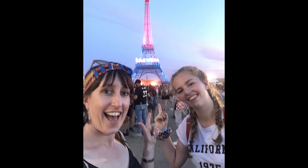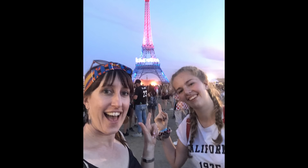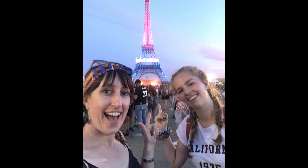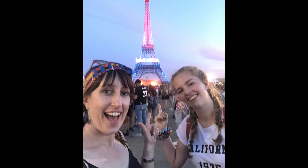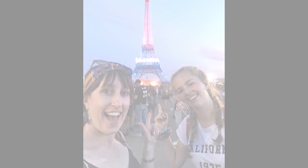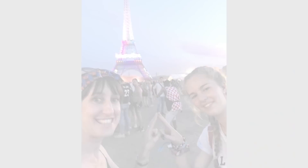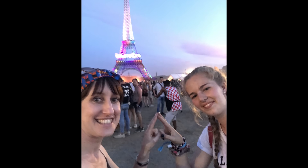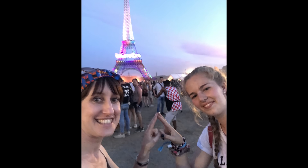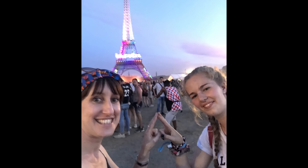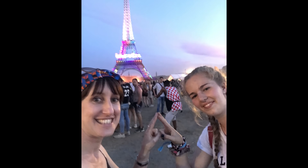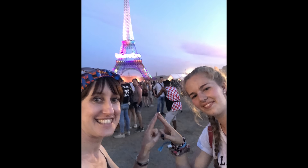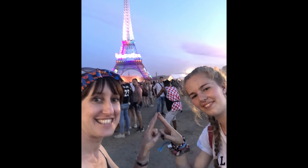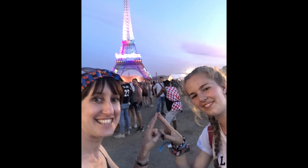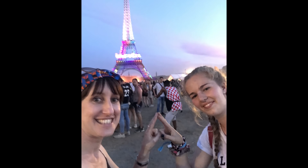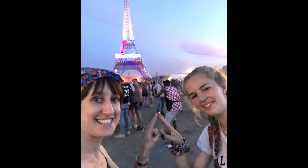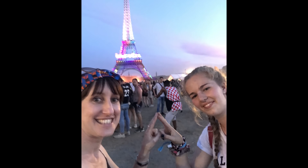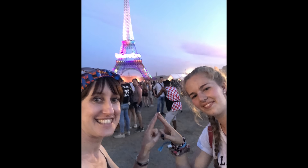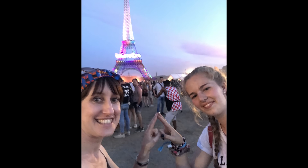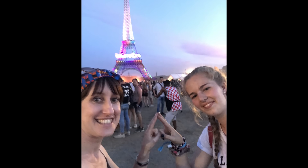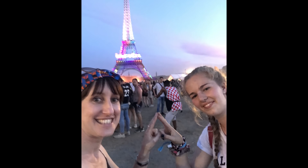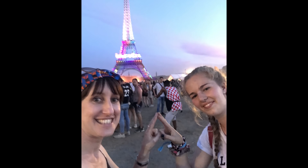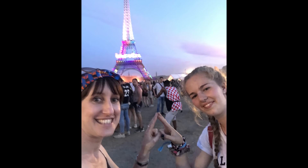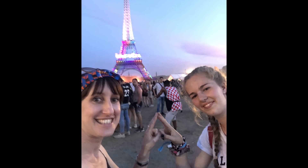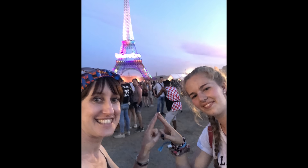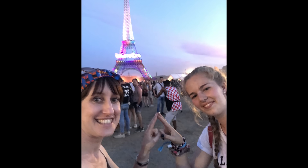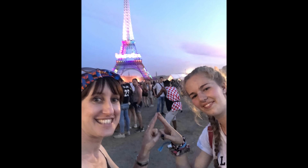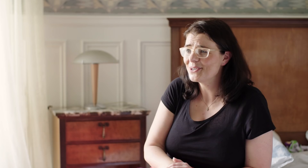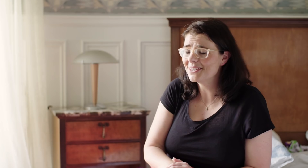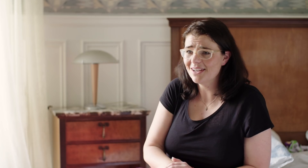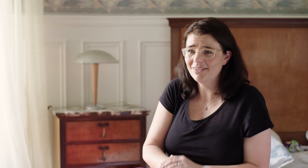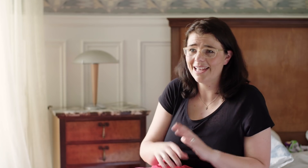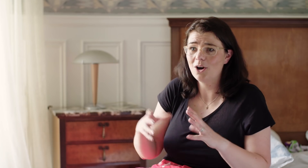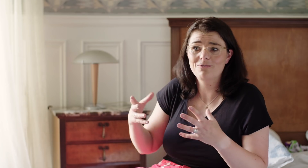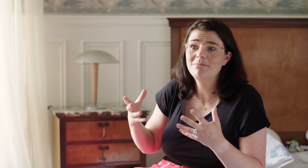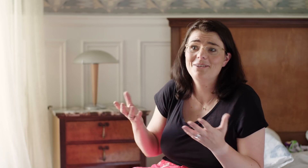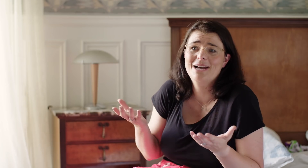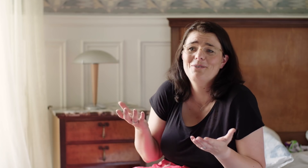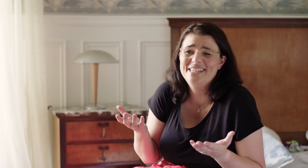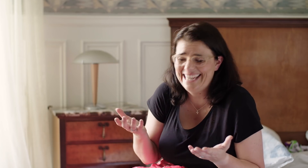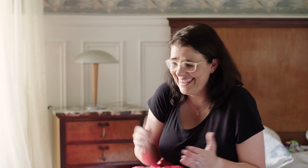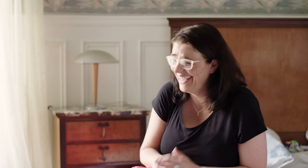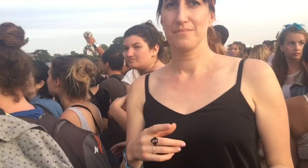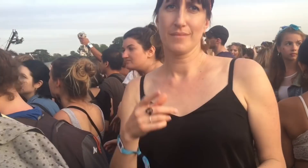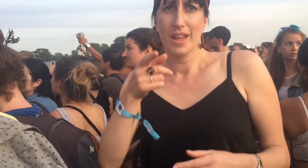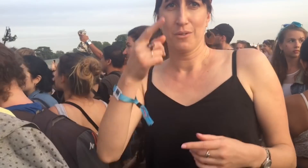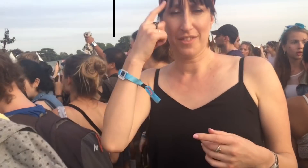Zoe's interpreter at school is Angela Murray, and so being the rep, she's had to come to Paris also to attend the Interpreter's Conference, which was last week,